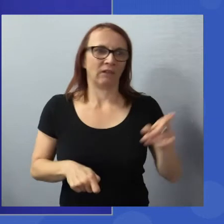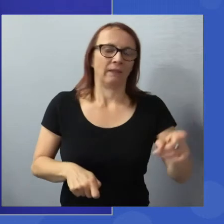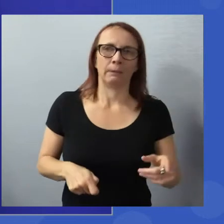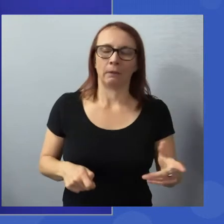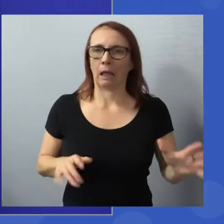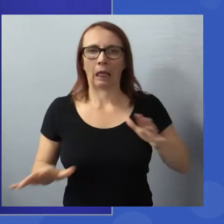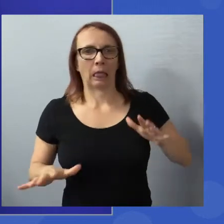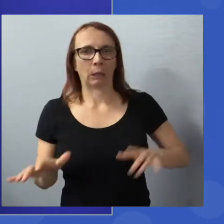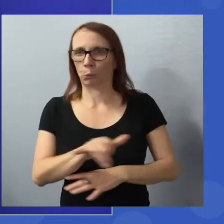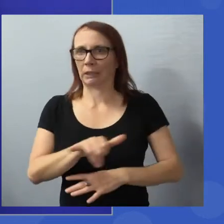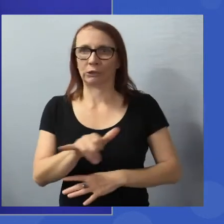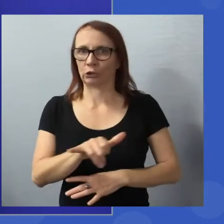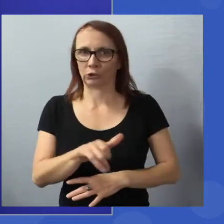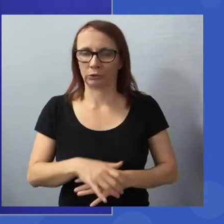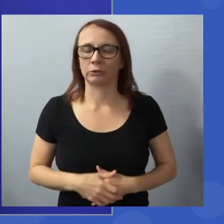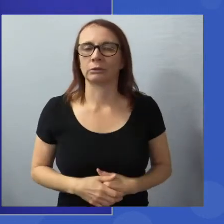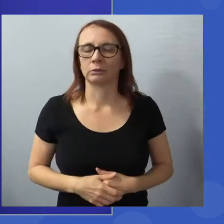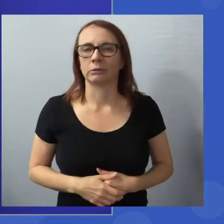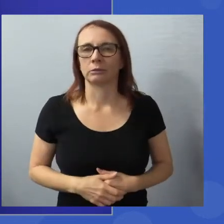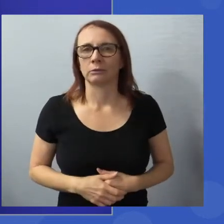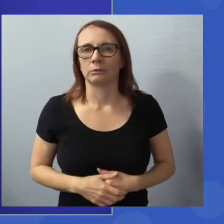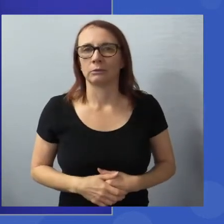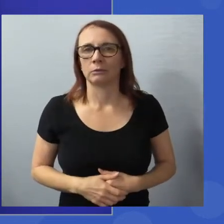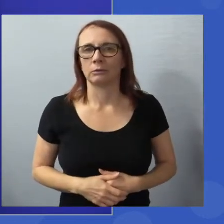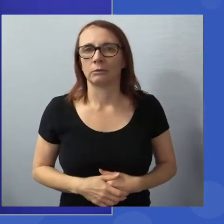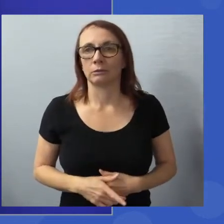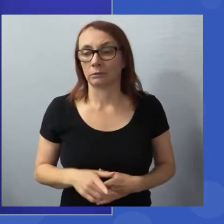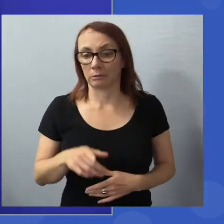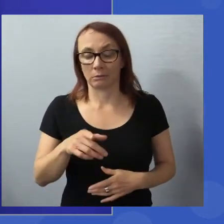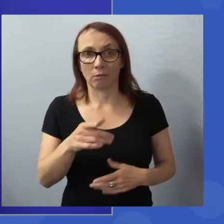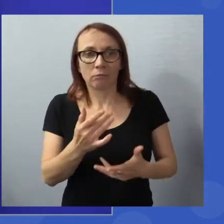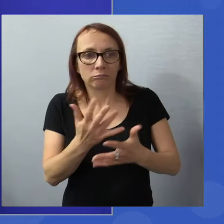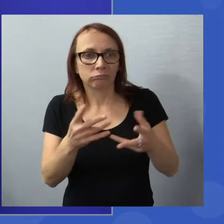decision so I'm the more you have lots of ways in which people can engage with